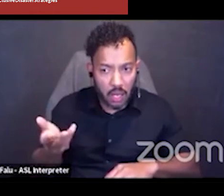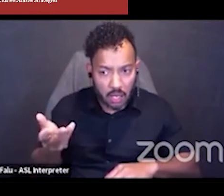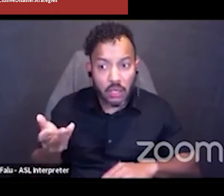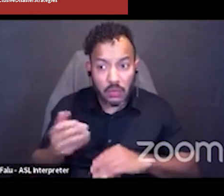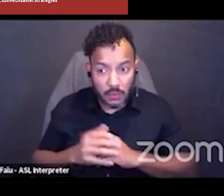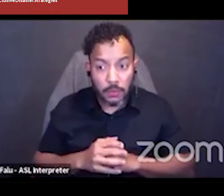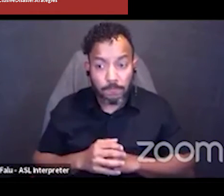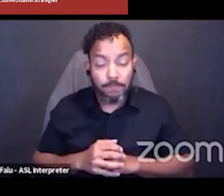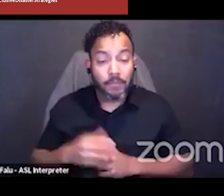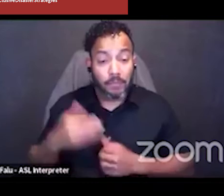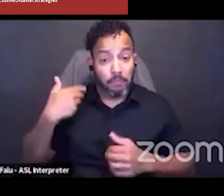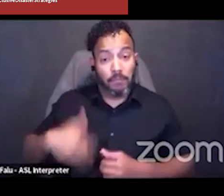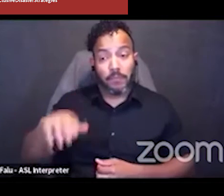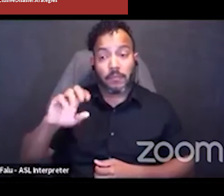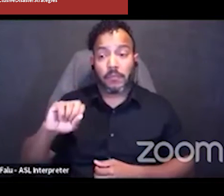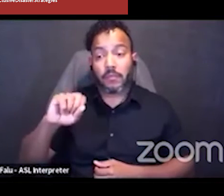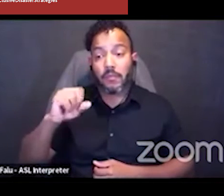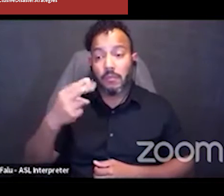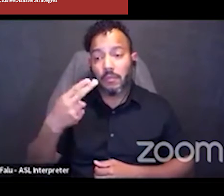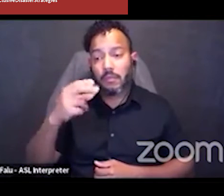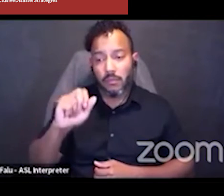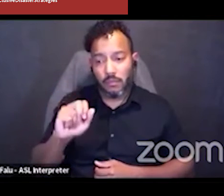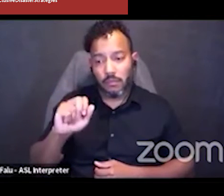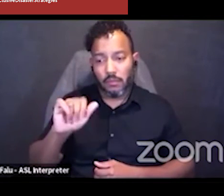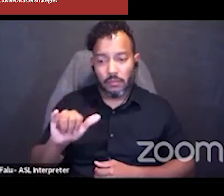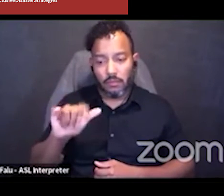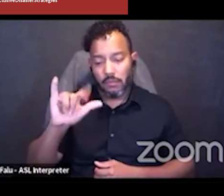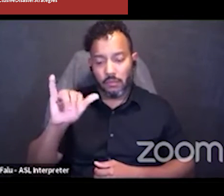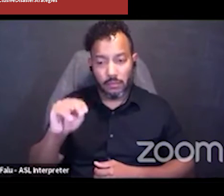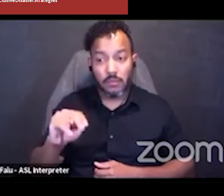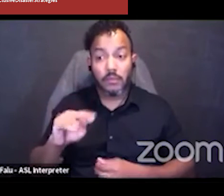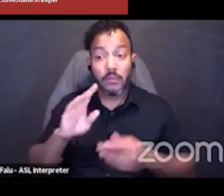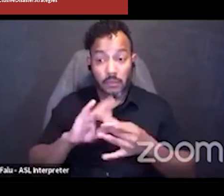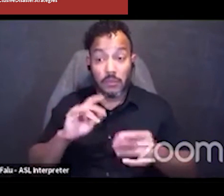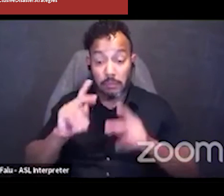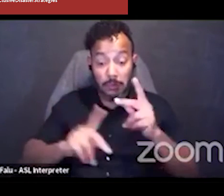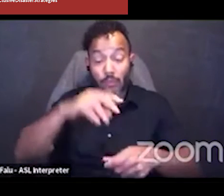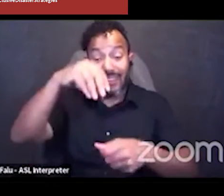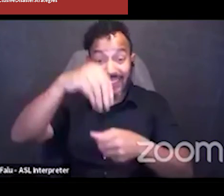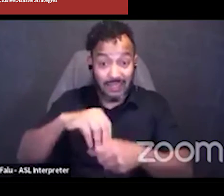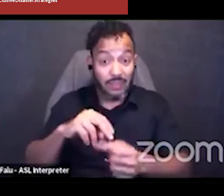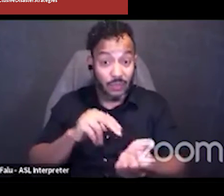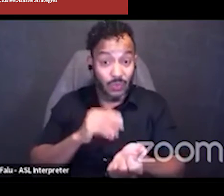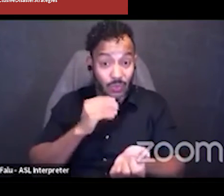During disasters, people with disabilities are two to four times more likely to die or be injured in a disaster.